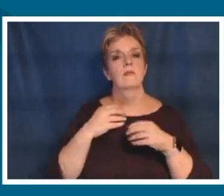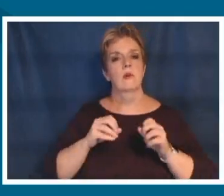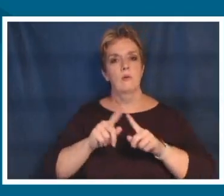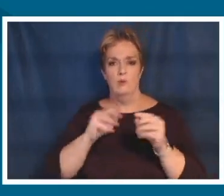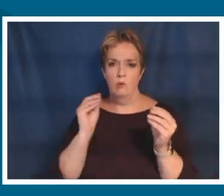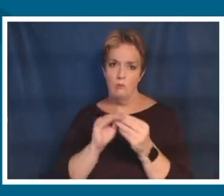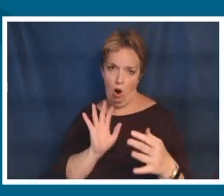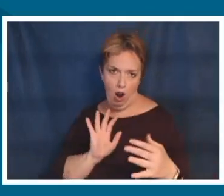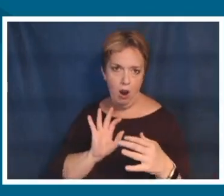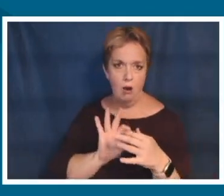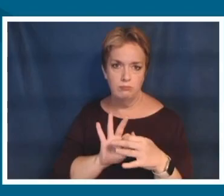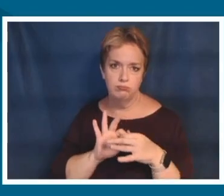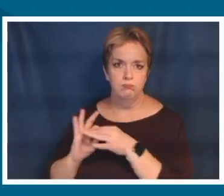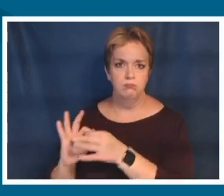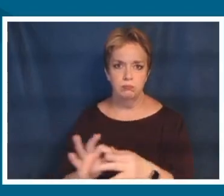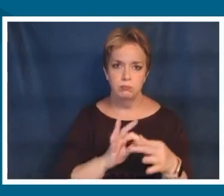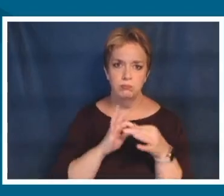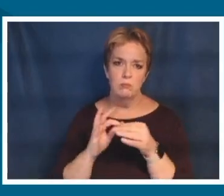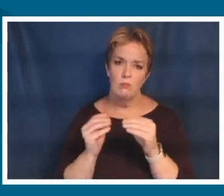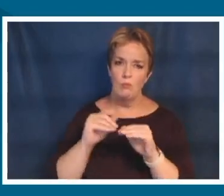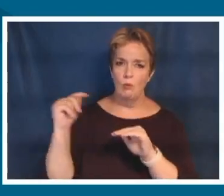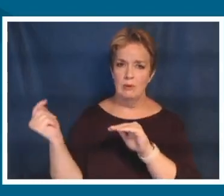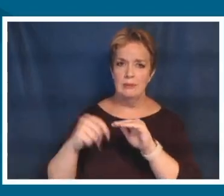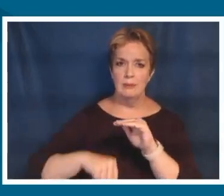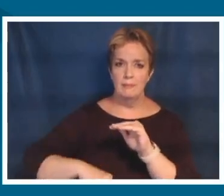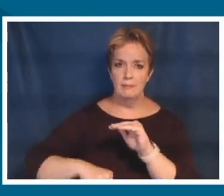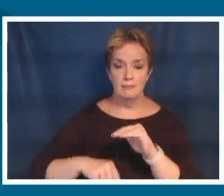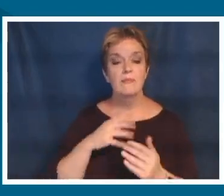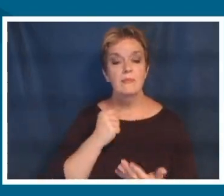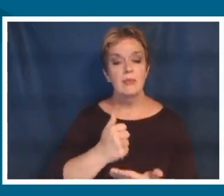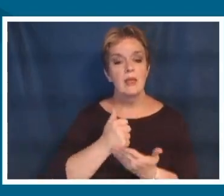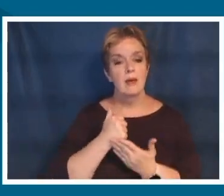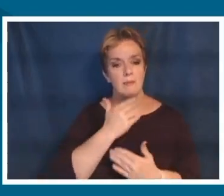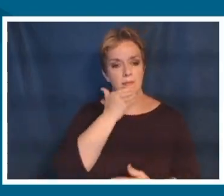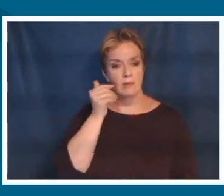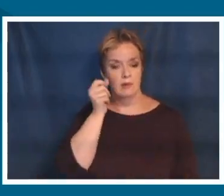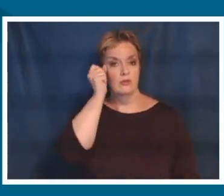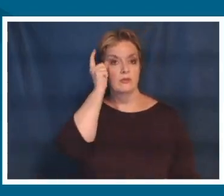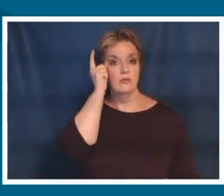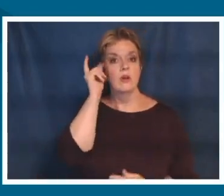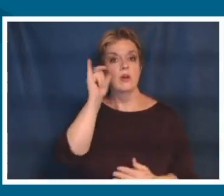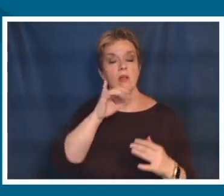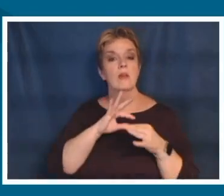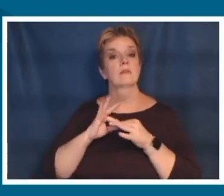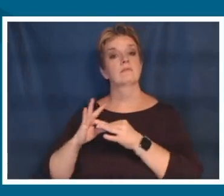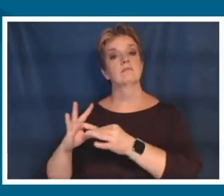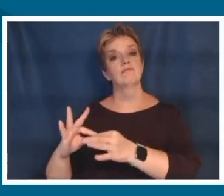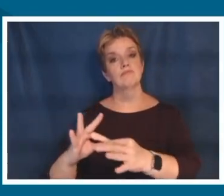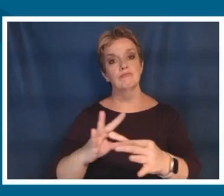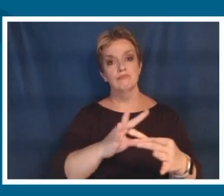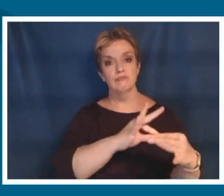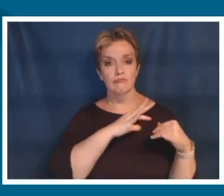all walks of life at a deeper level and it helps us better understand the common bonds of our shared humanity